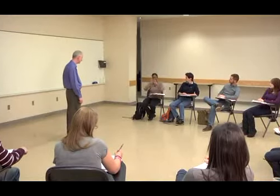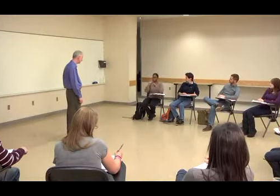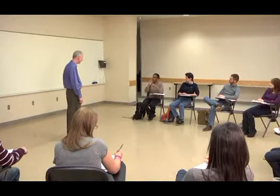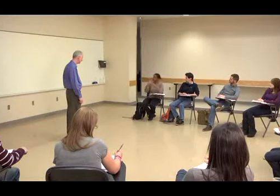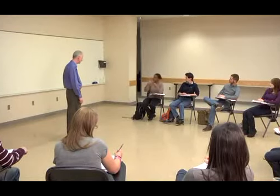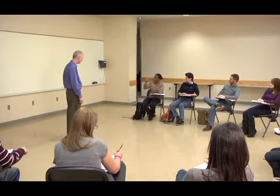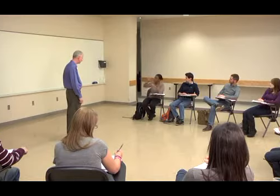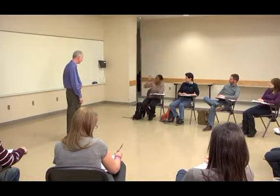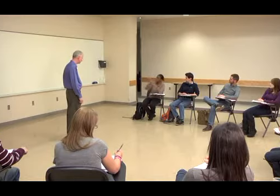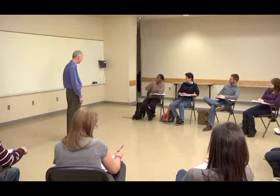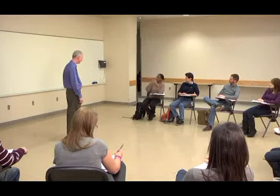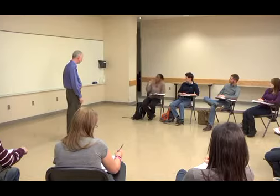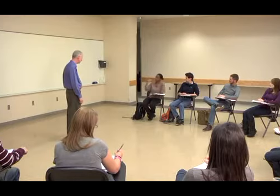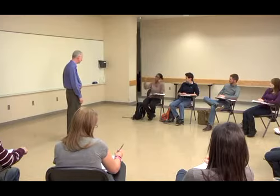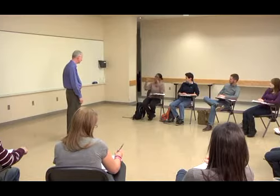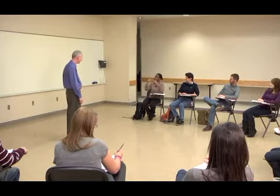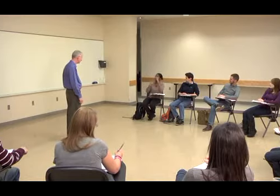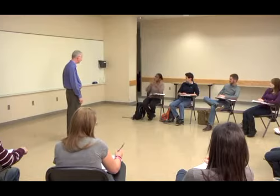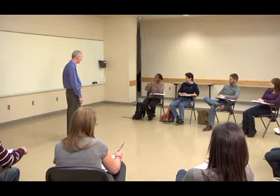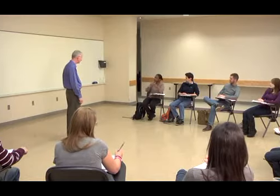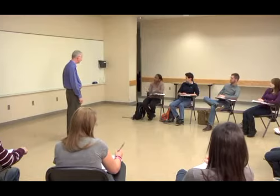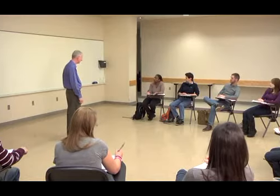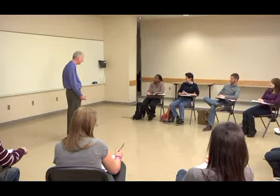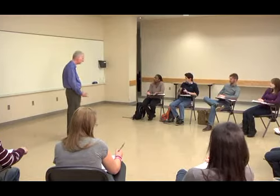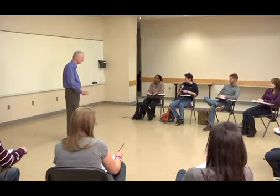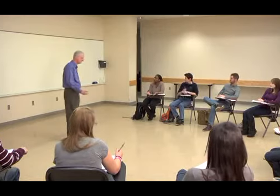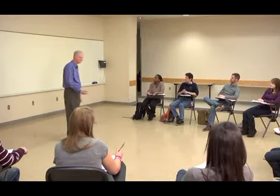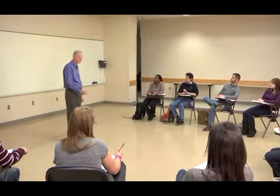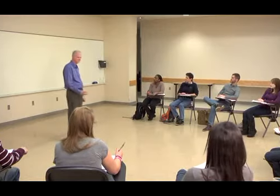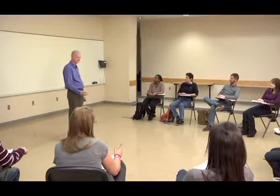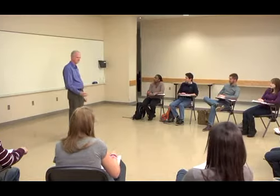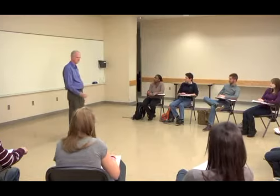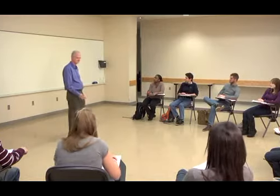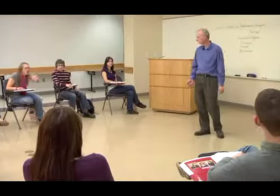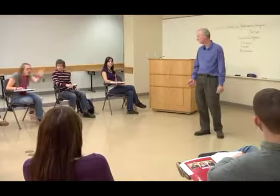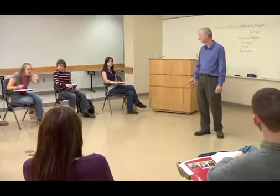deaf people should be included in health disparities research.